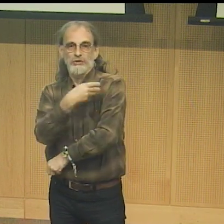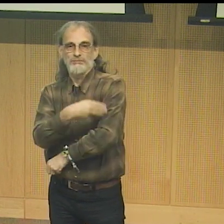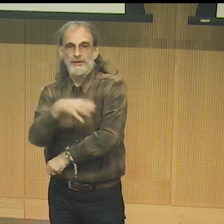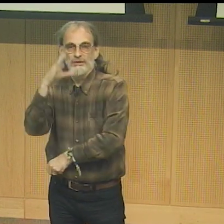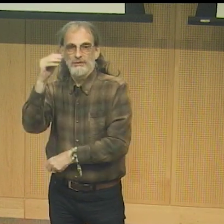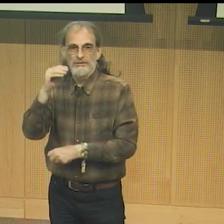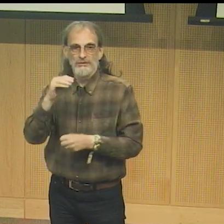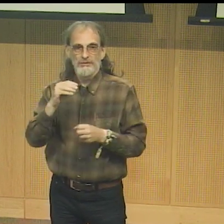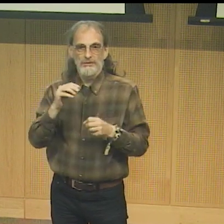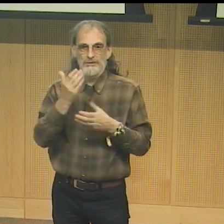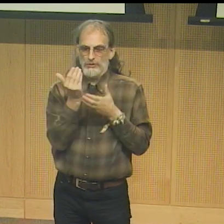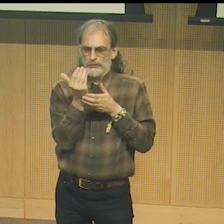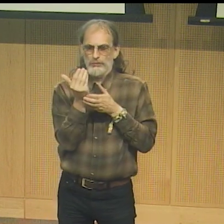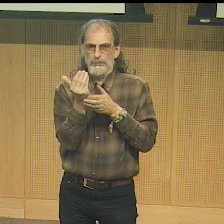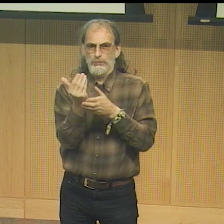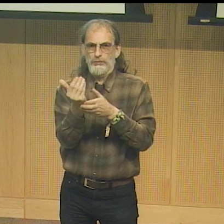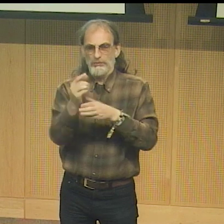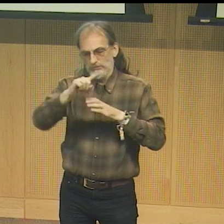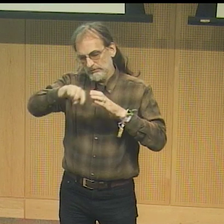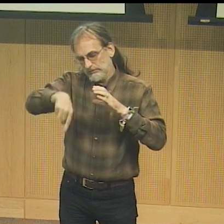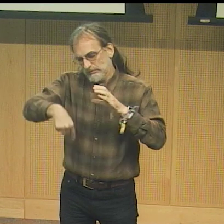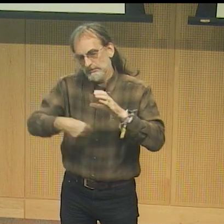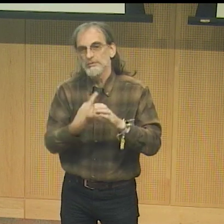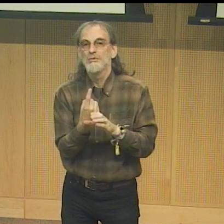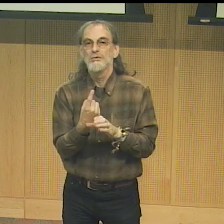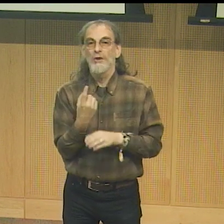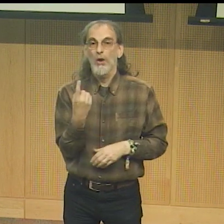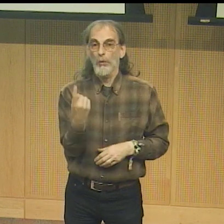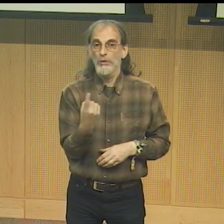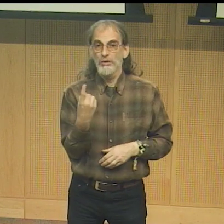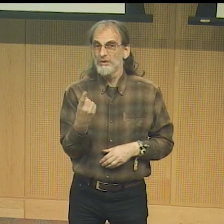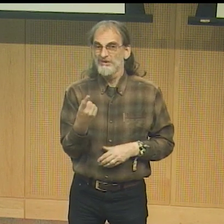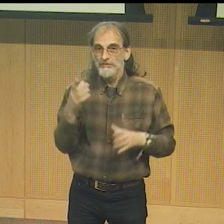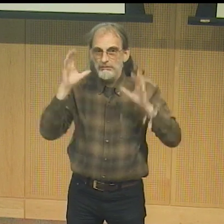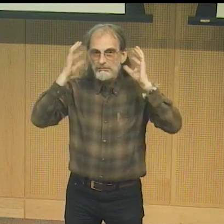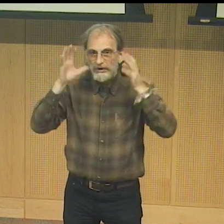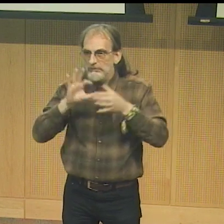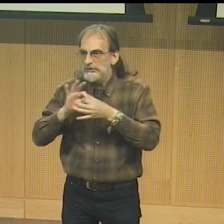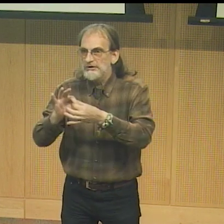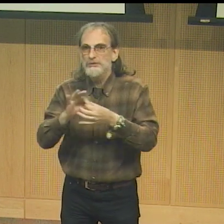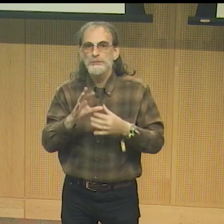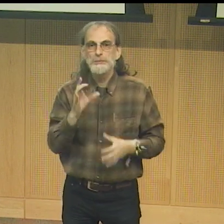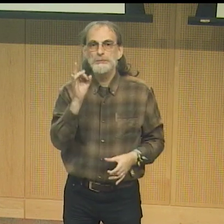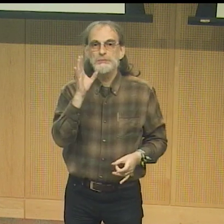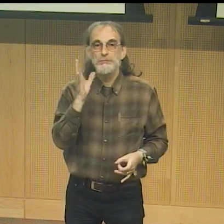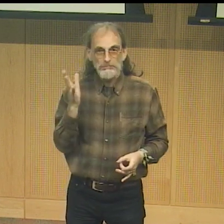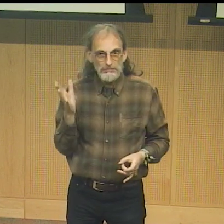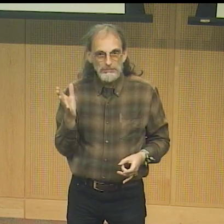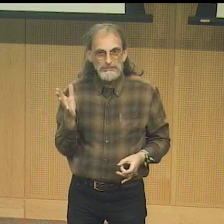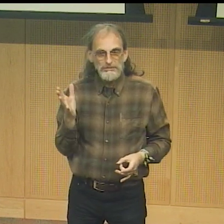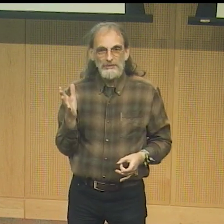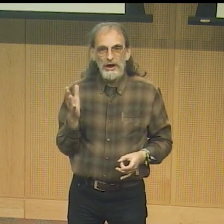sailing around the world alone. He didn't have any radio connection because he was deaf.